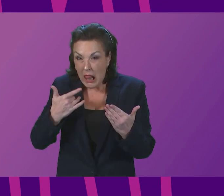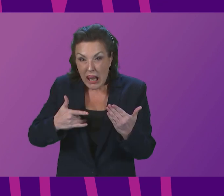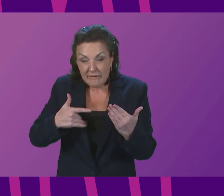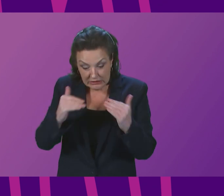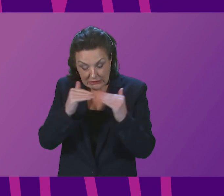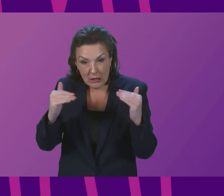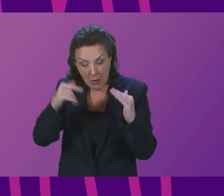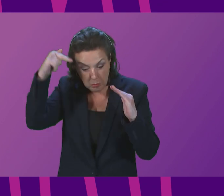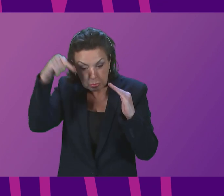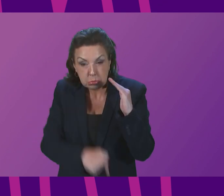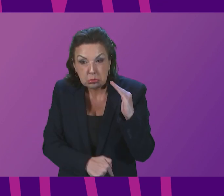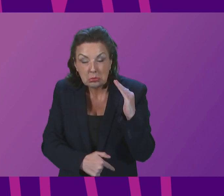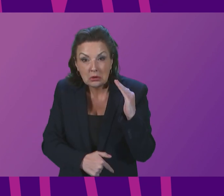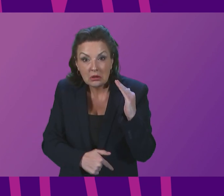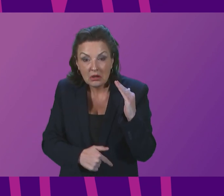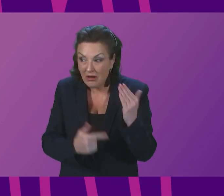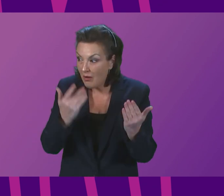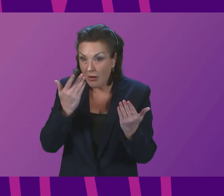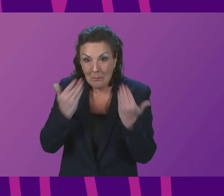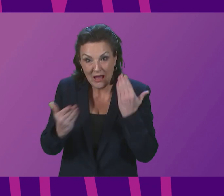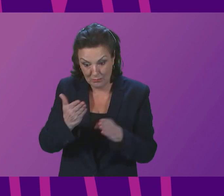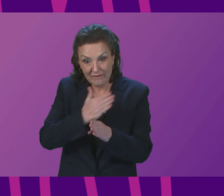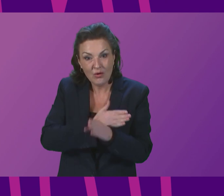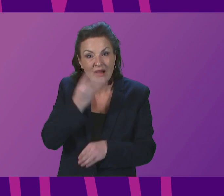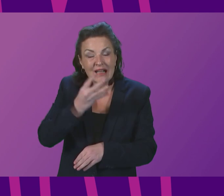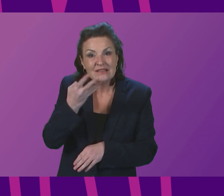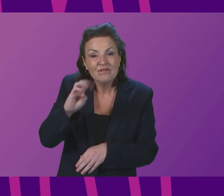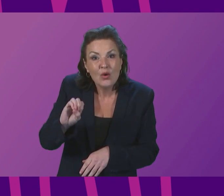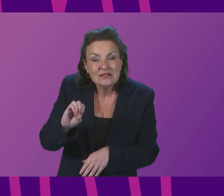of the Exchequer failed to present a spring statement that would make life easier for millions of families.